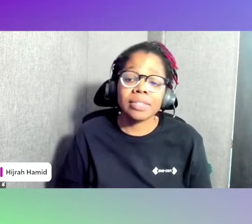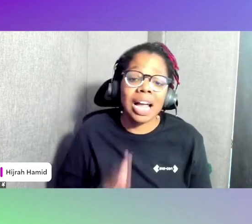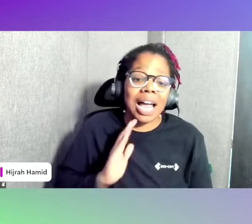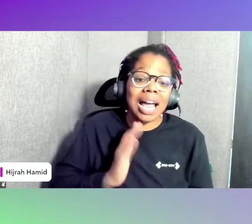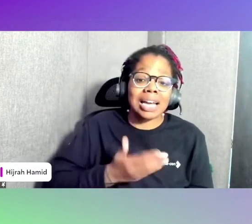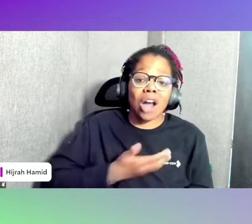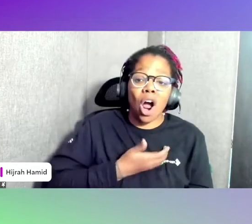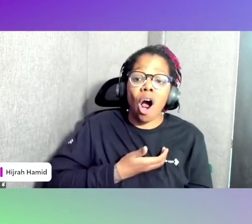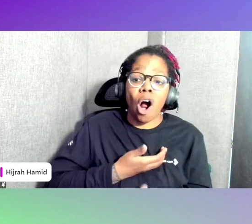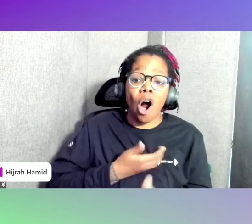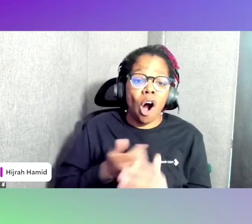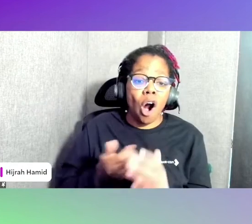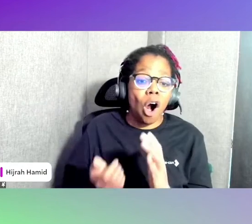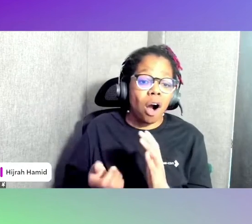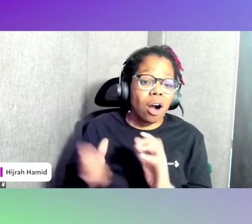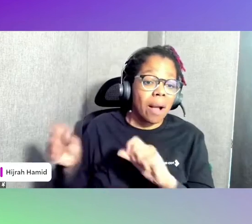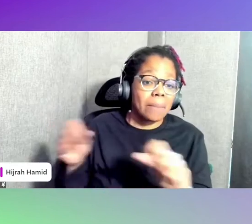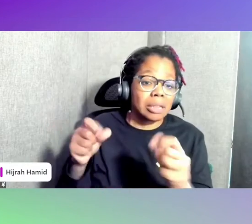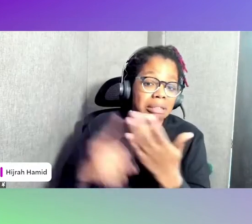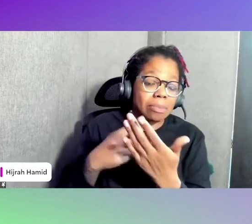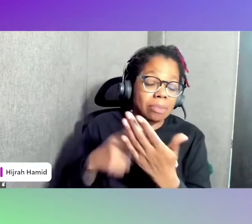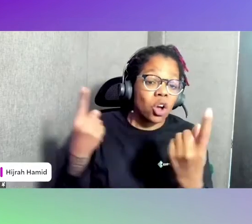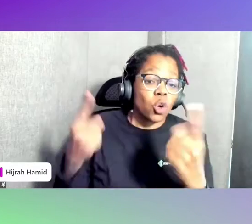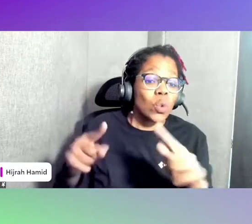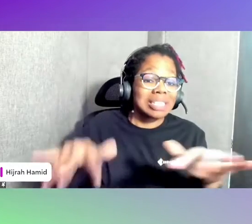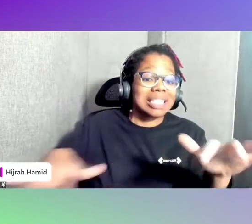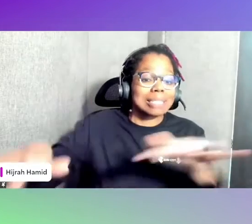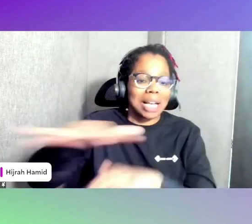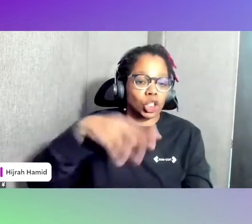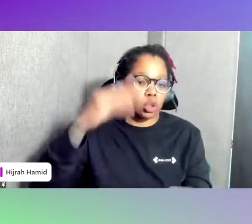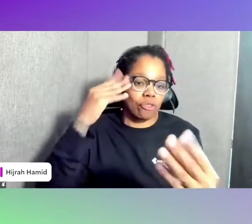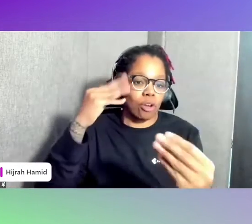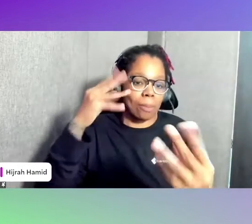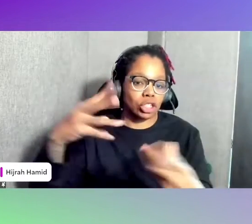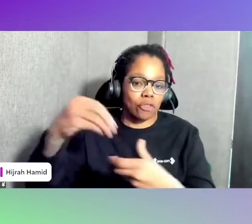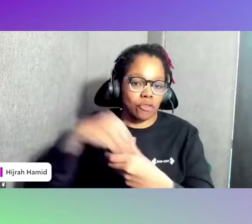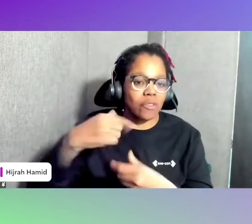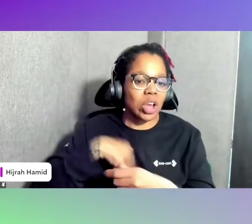are less able to pursue our passions and our aptitudes